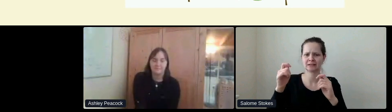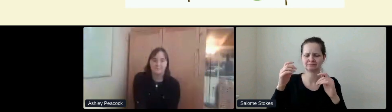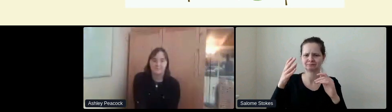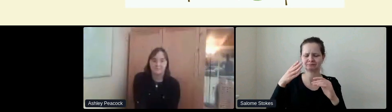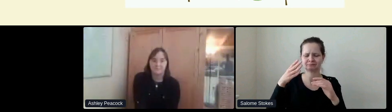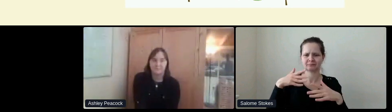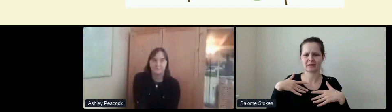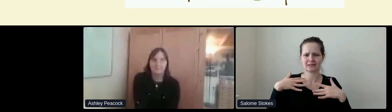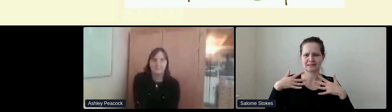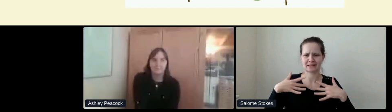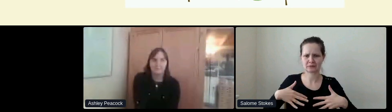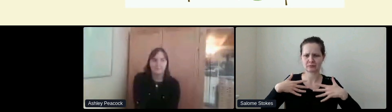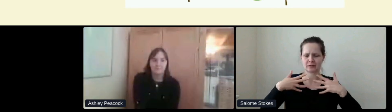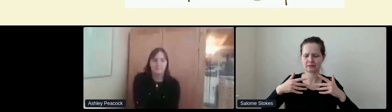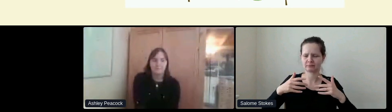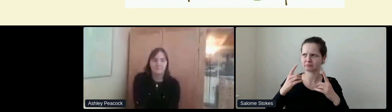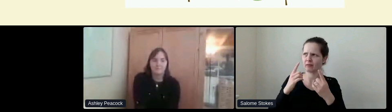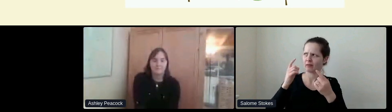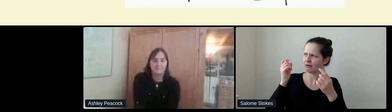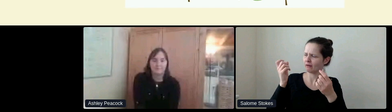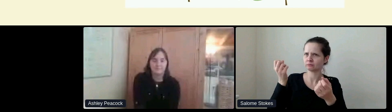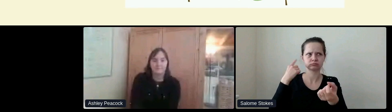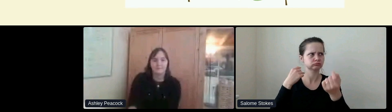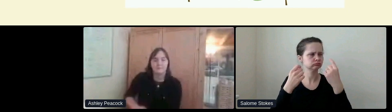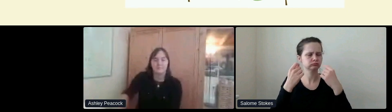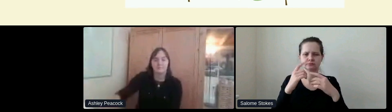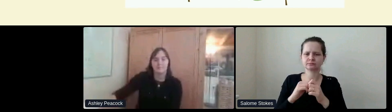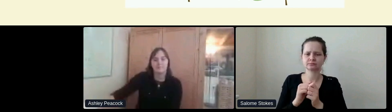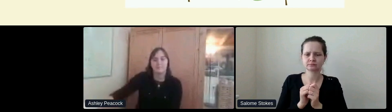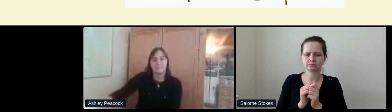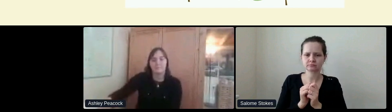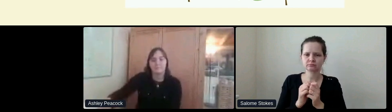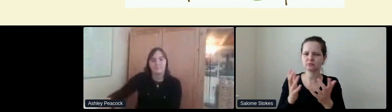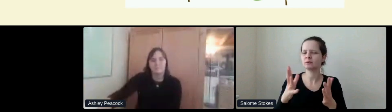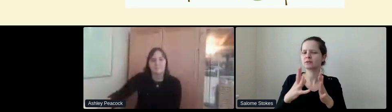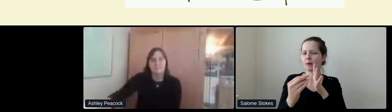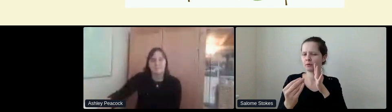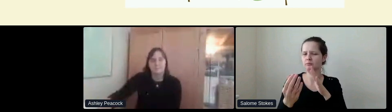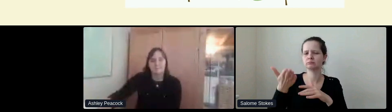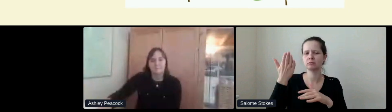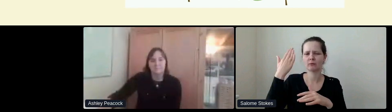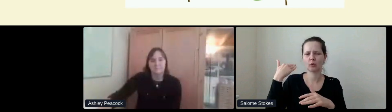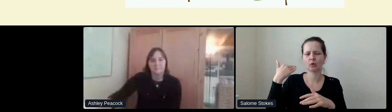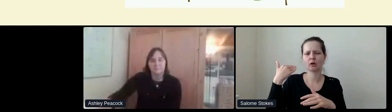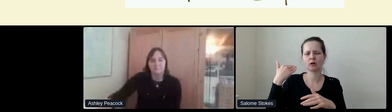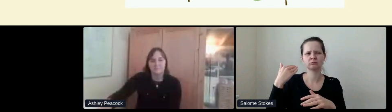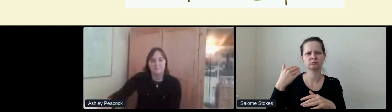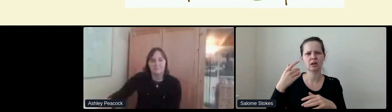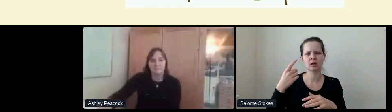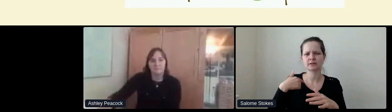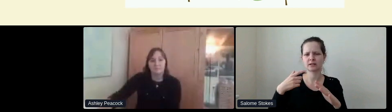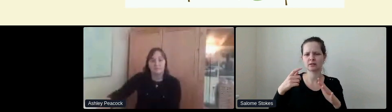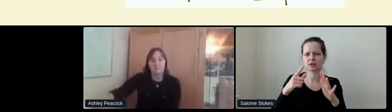this one time a few years ago, I was in Houston Station at rush hour, trying to get a train from